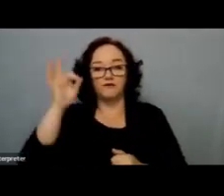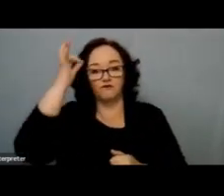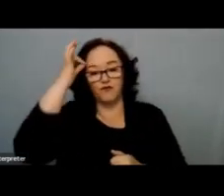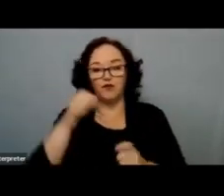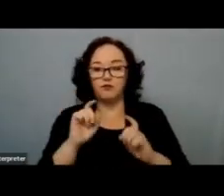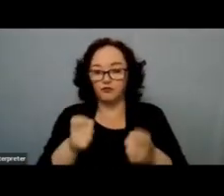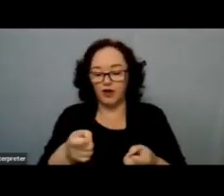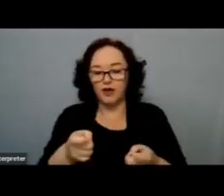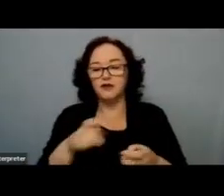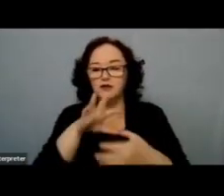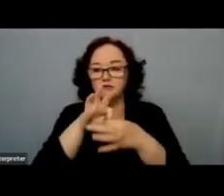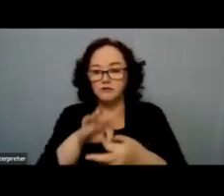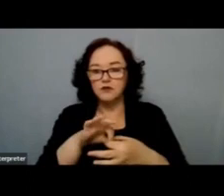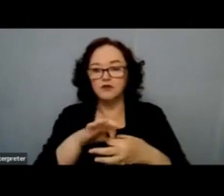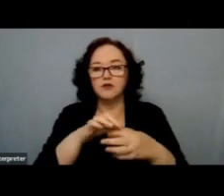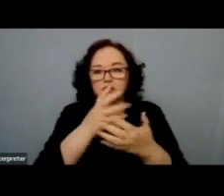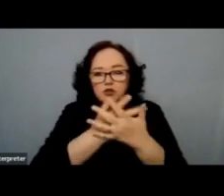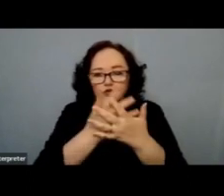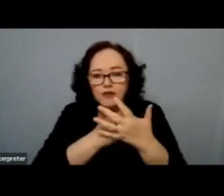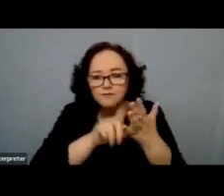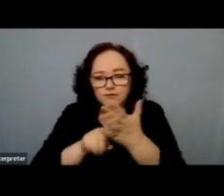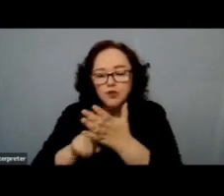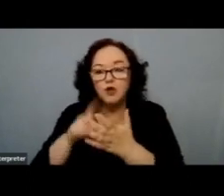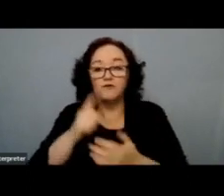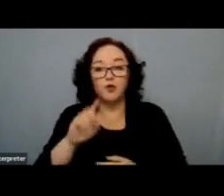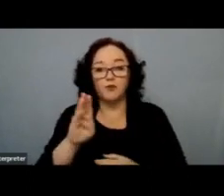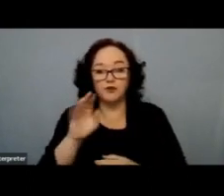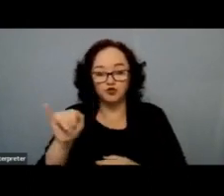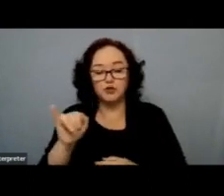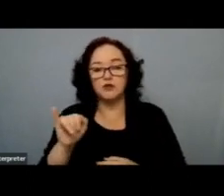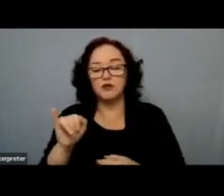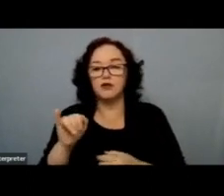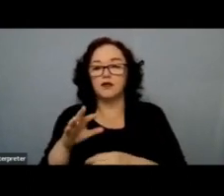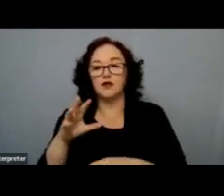injury in overrepresented populations, populations where